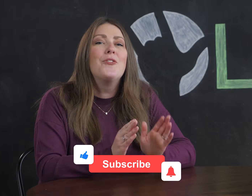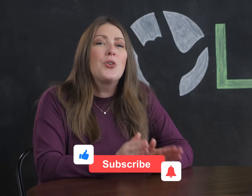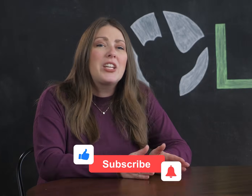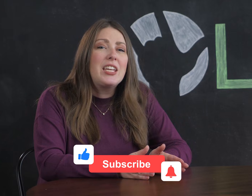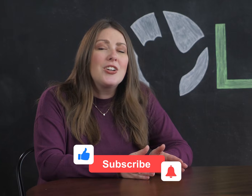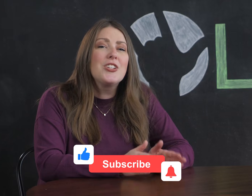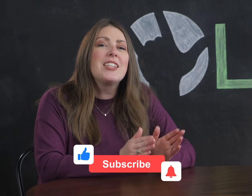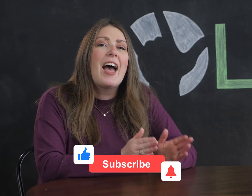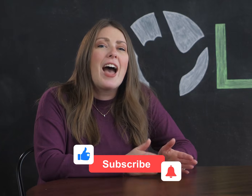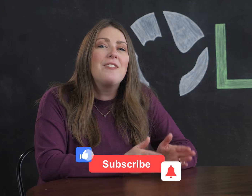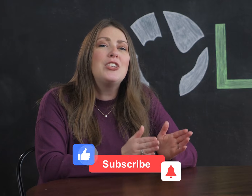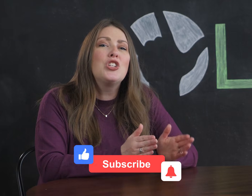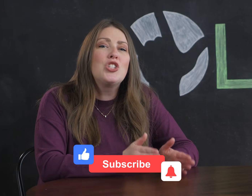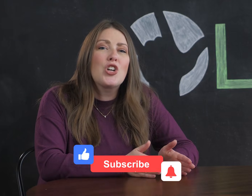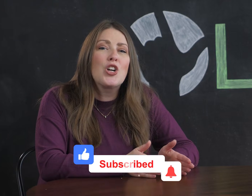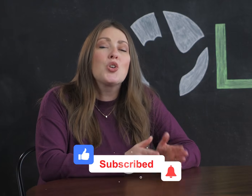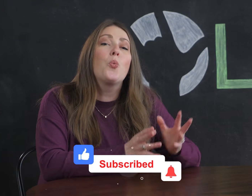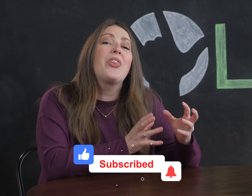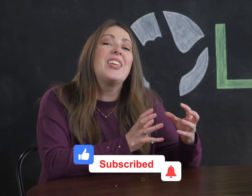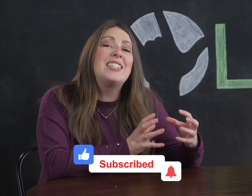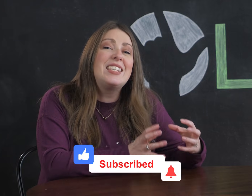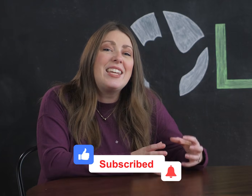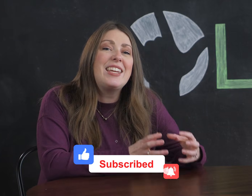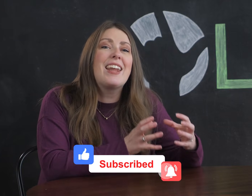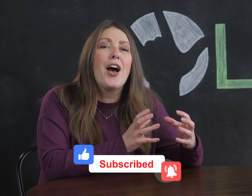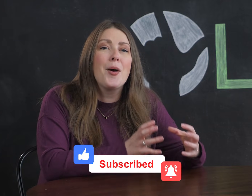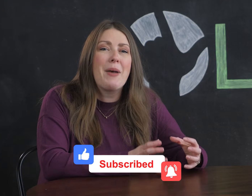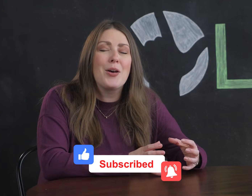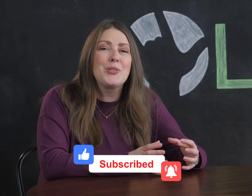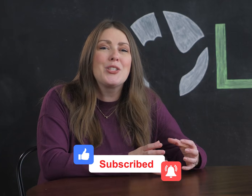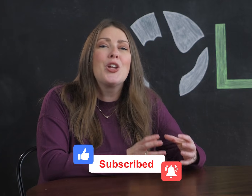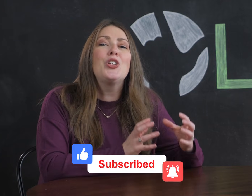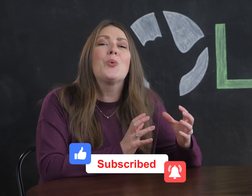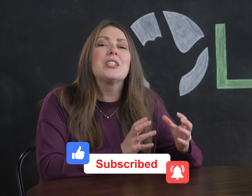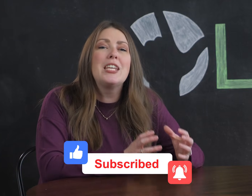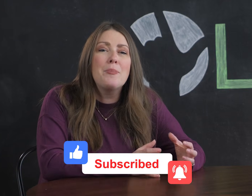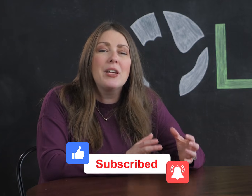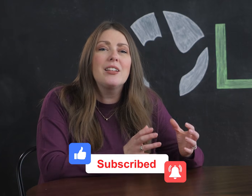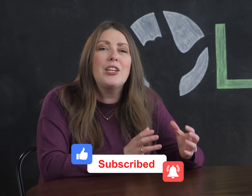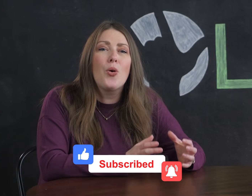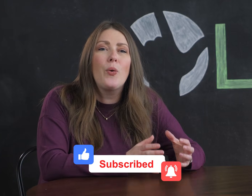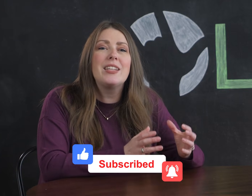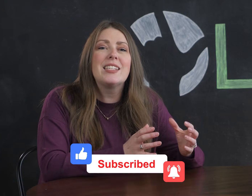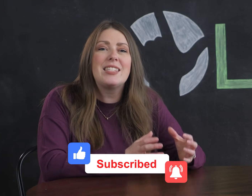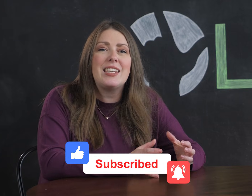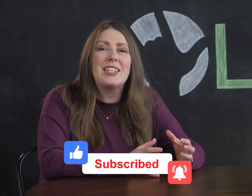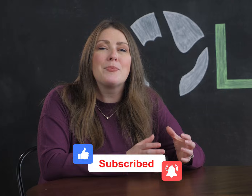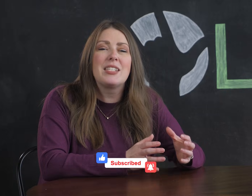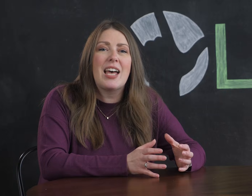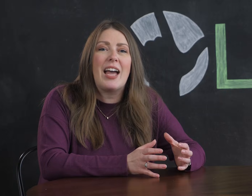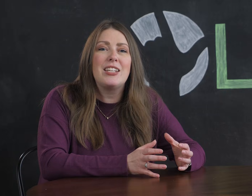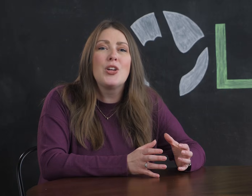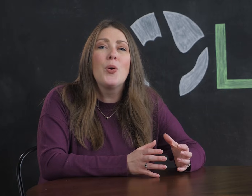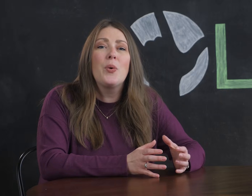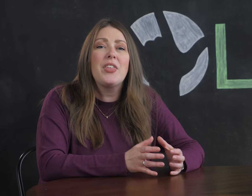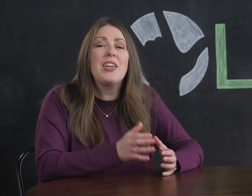for years having to start with the teen amounts you are typically going to see them signed with